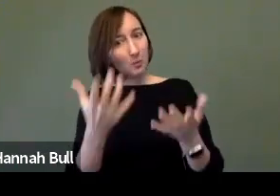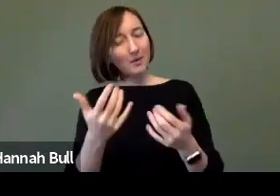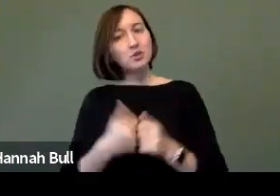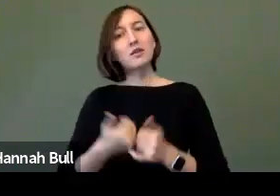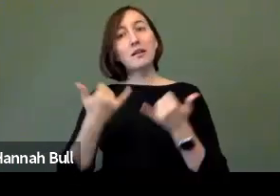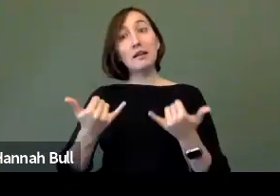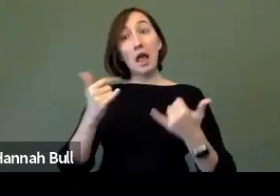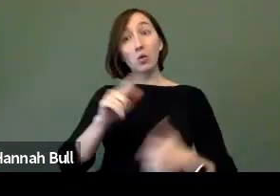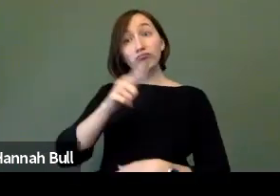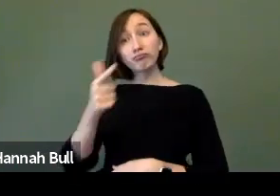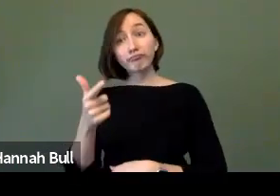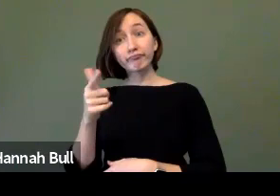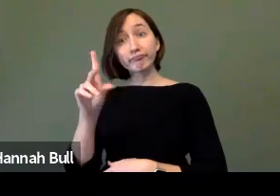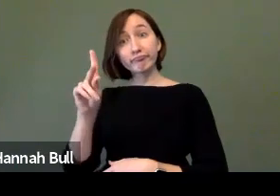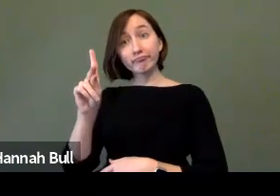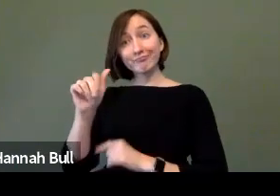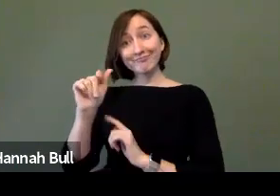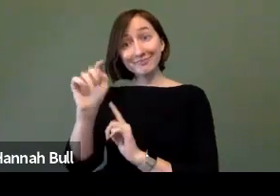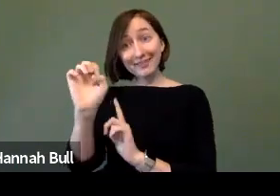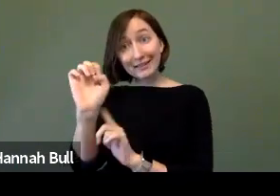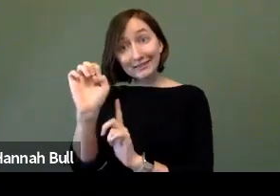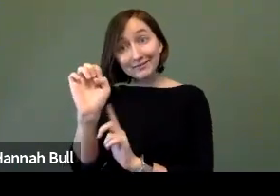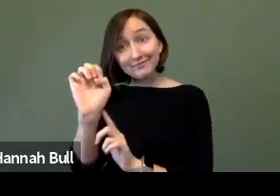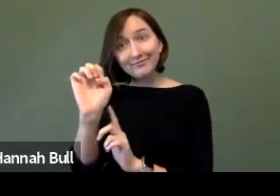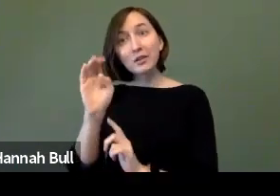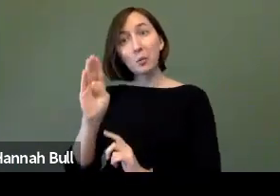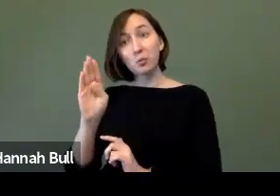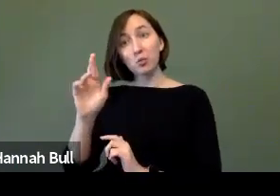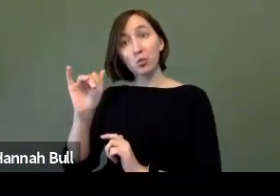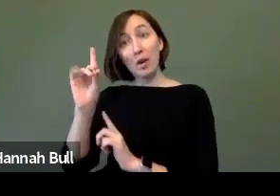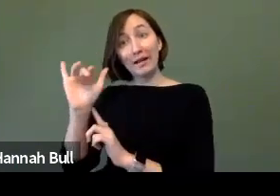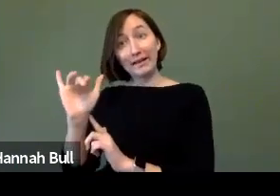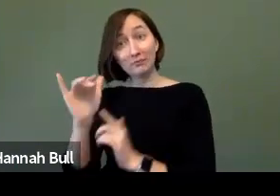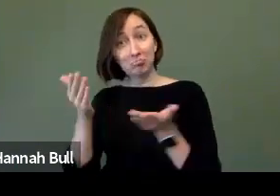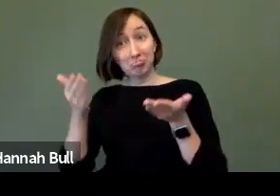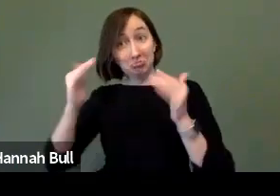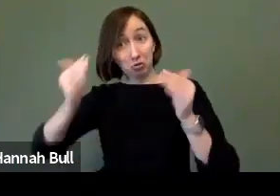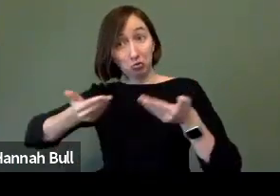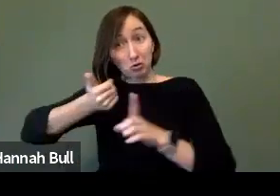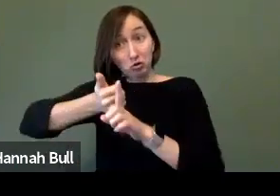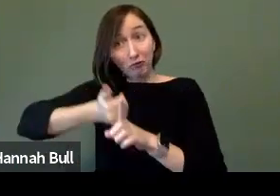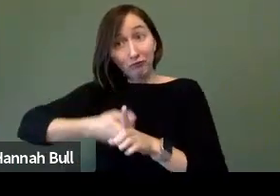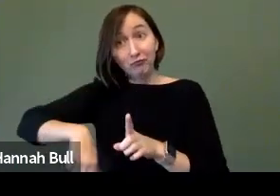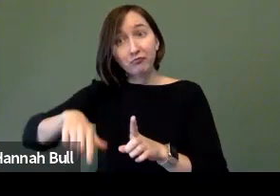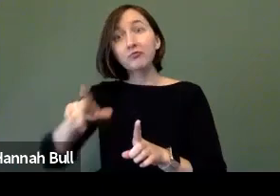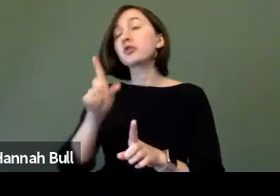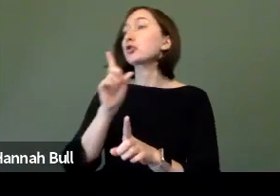Kate I'm so glad that you're with us today. Kate Brady: Thank you, Carolyn.